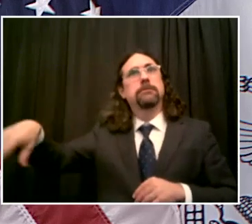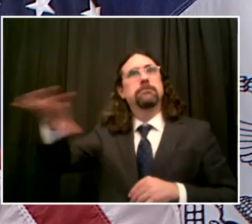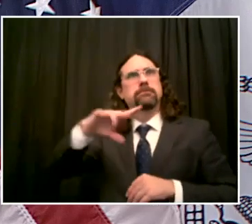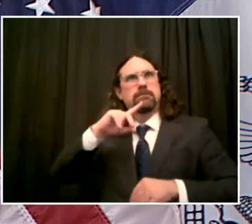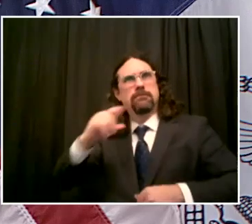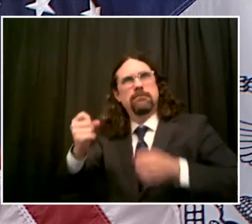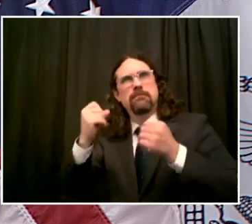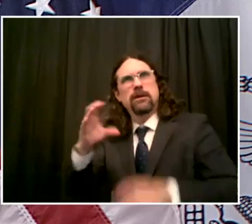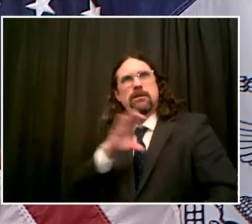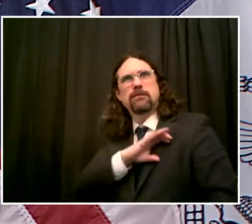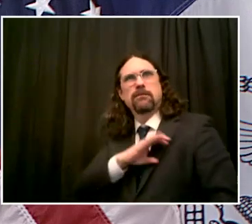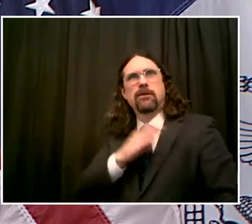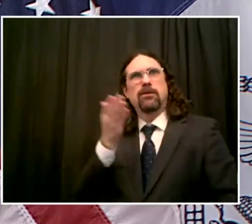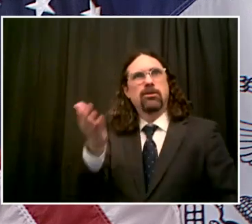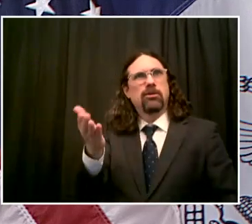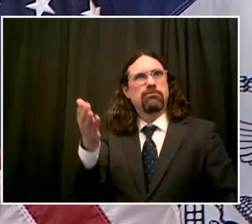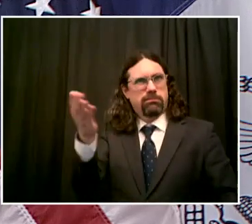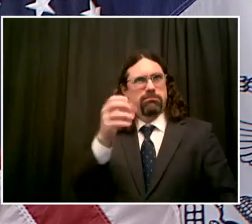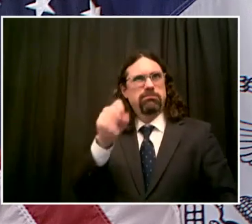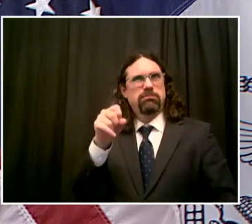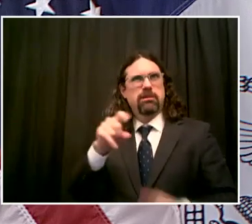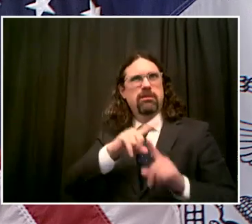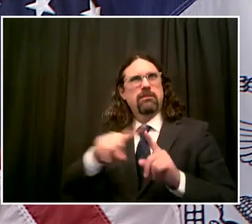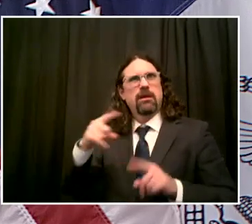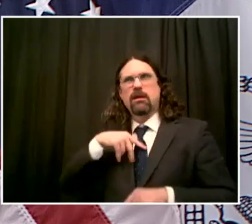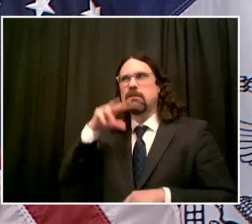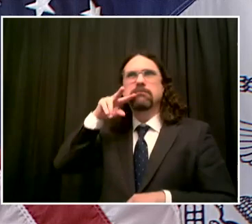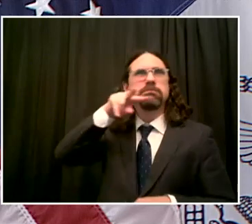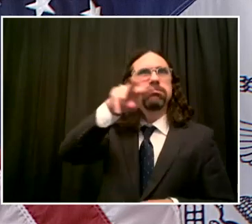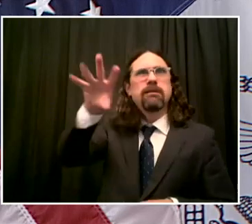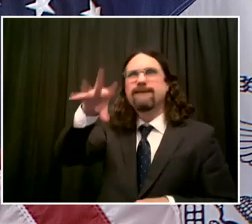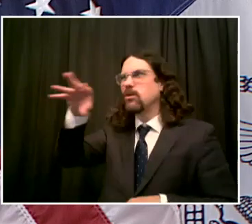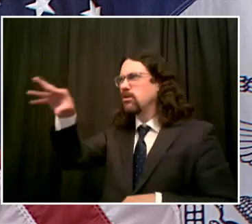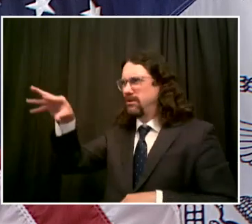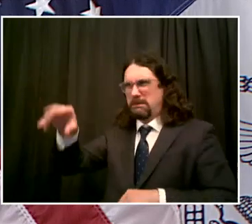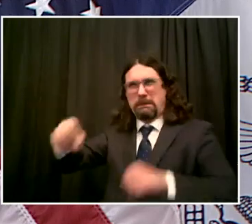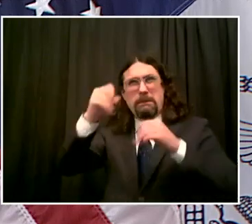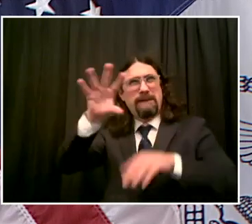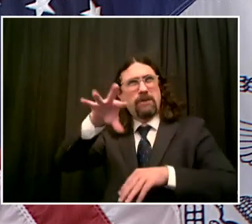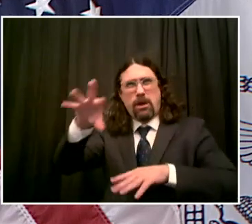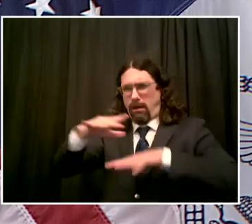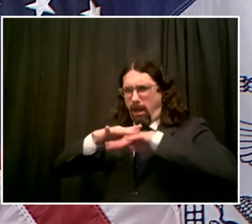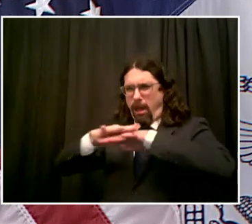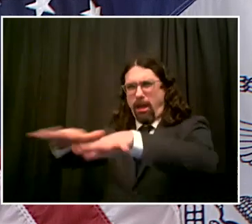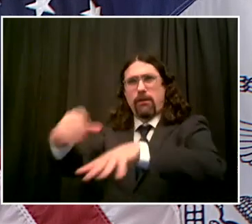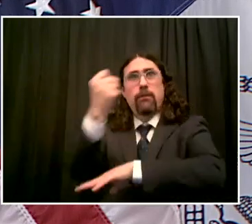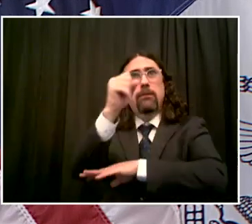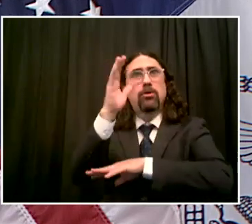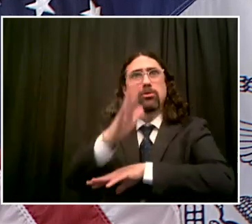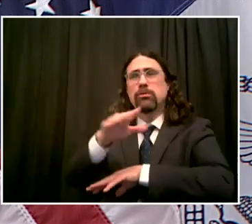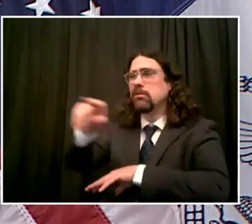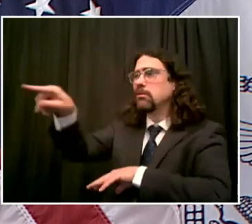OGING IN AND OUT OF STORES WITH PEOPLE WITHOUT NOT MUCH EALSE PRESENCE. THDIRLY I KNOW THERE'S A CALL